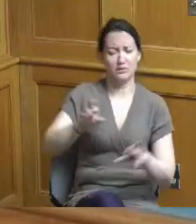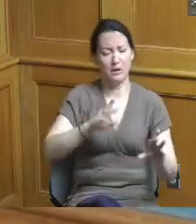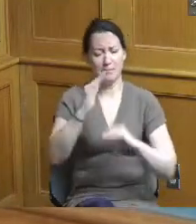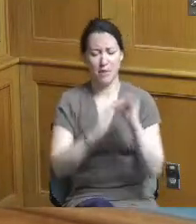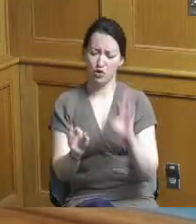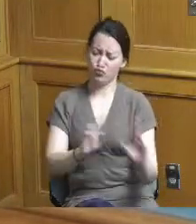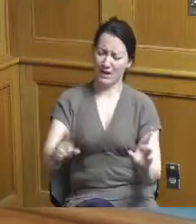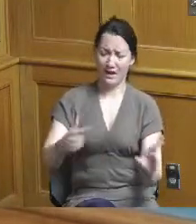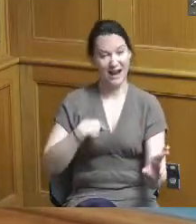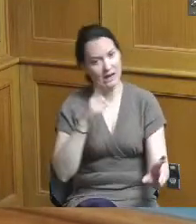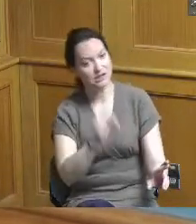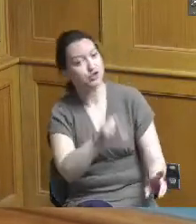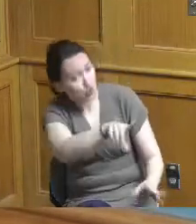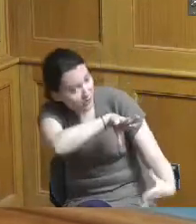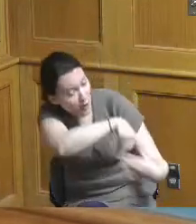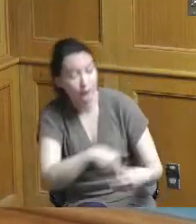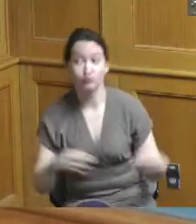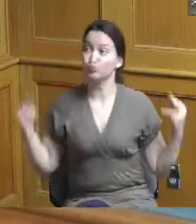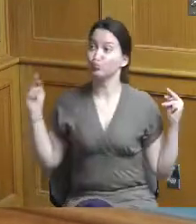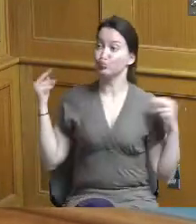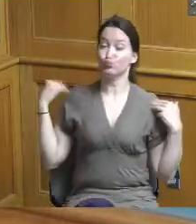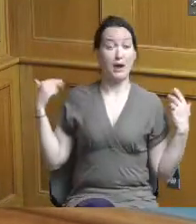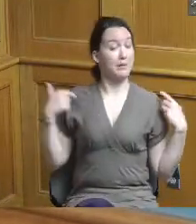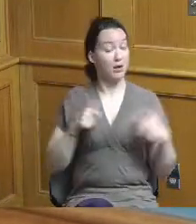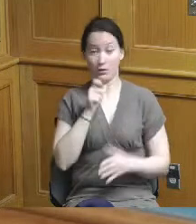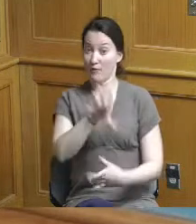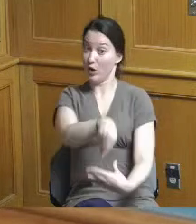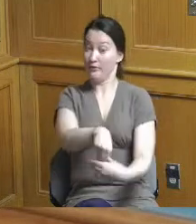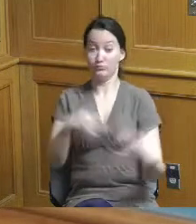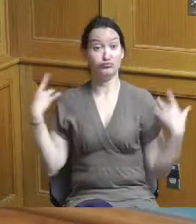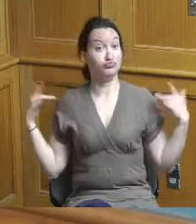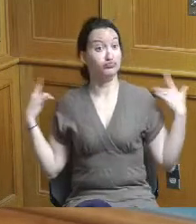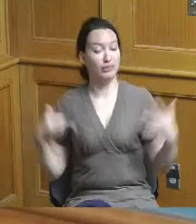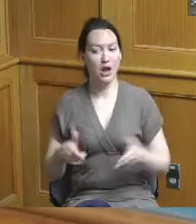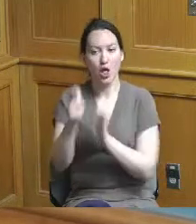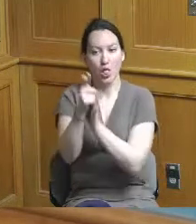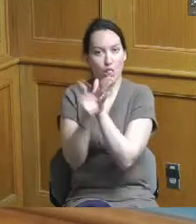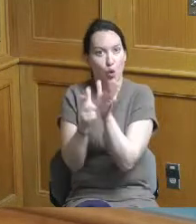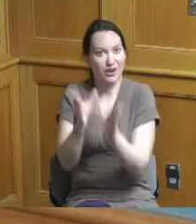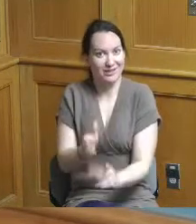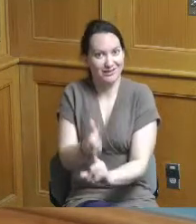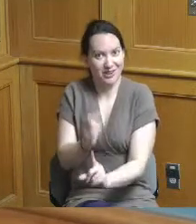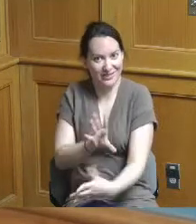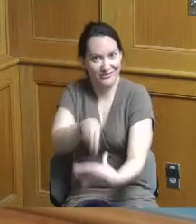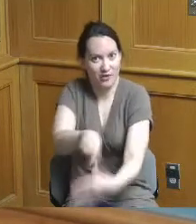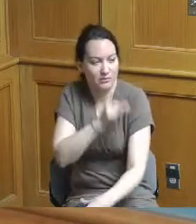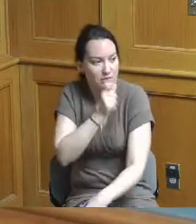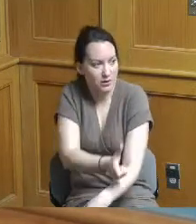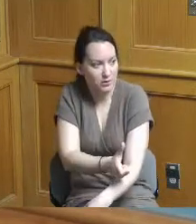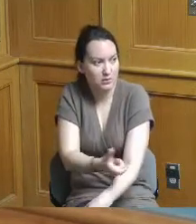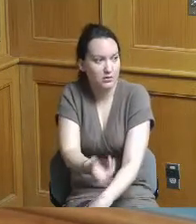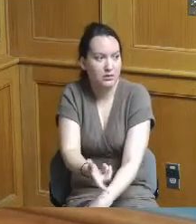I asked you were you involved you said you were not our attorneys were not involved they nobody